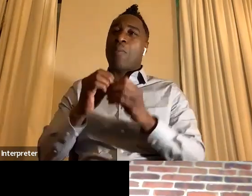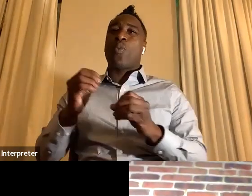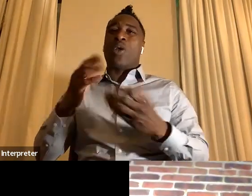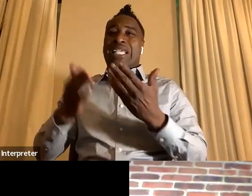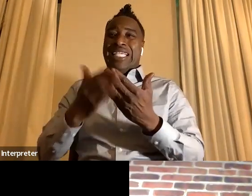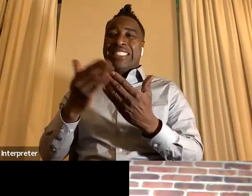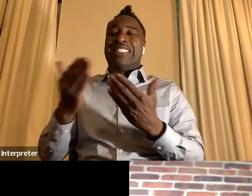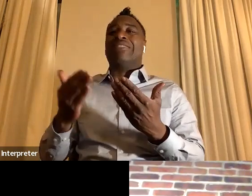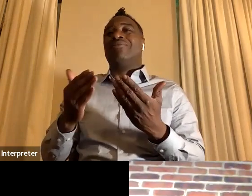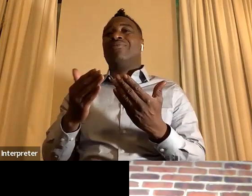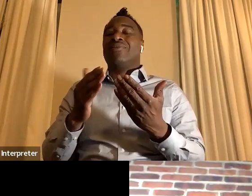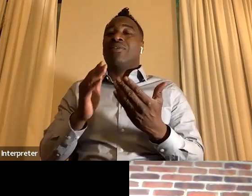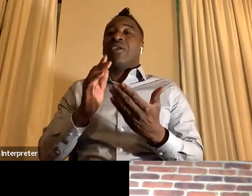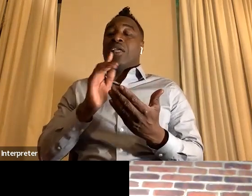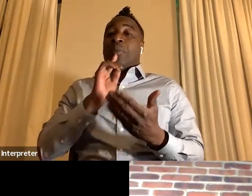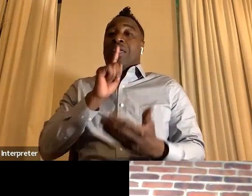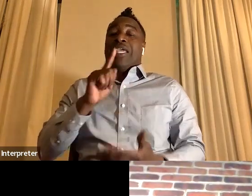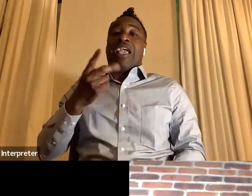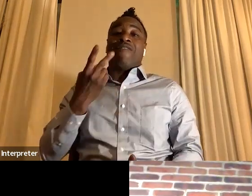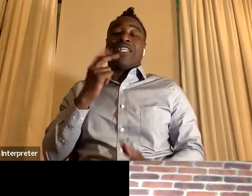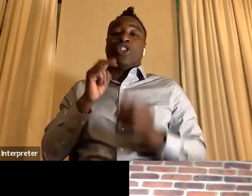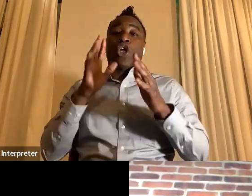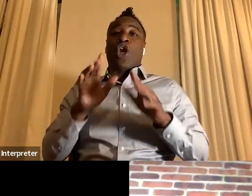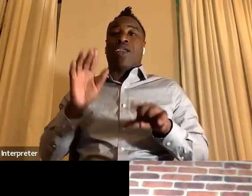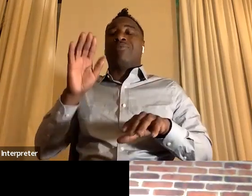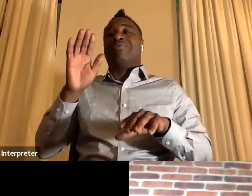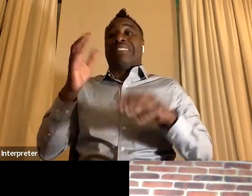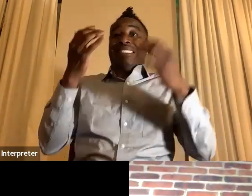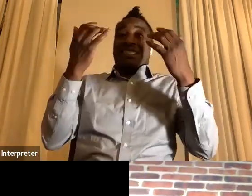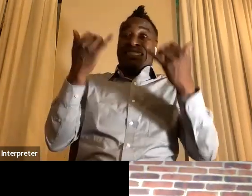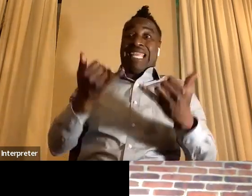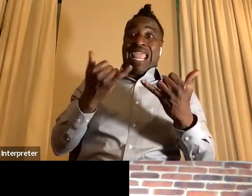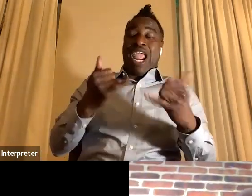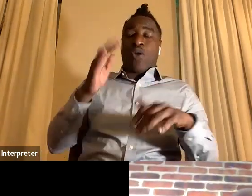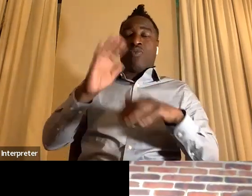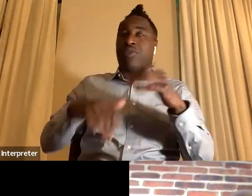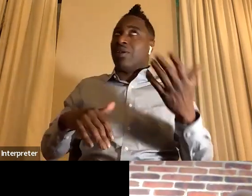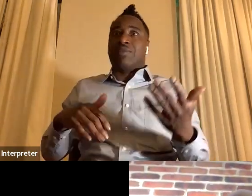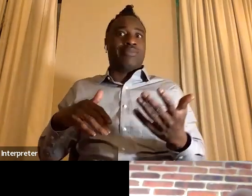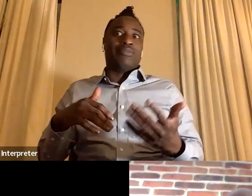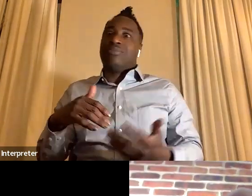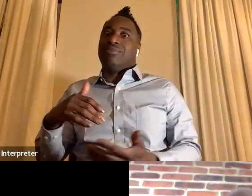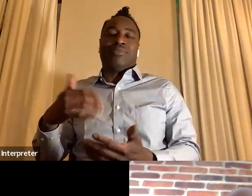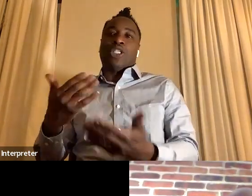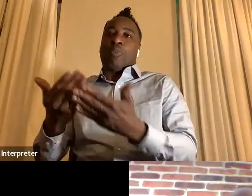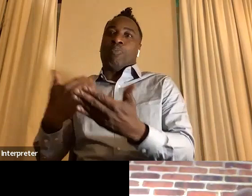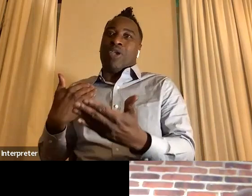Than it was in the previous century because you have a lot of. Options.